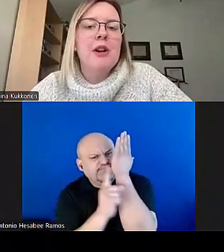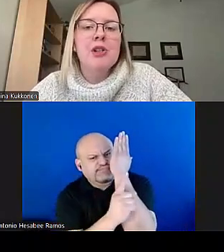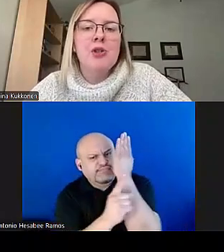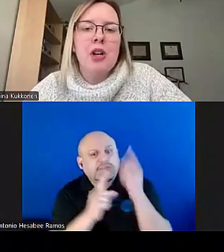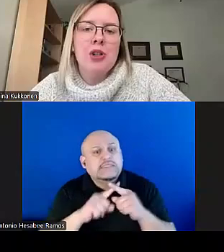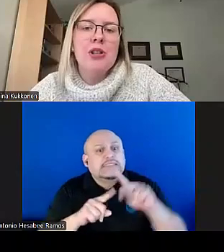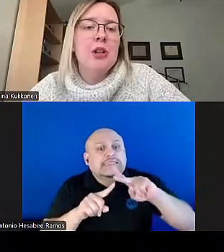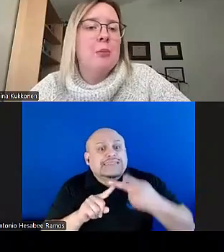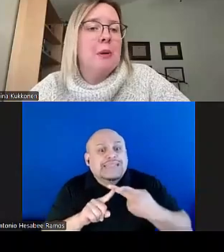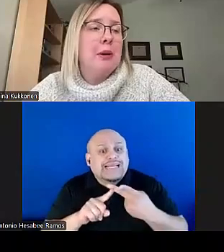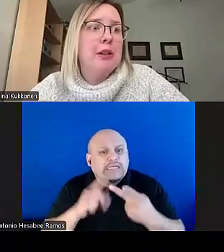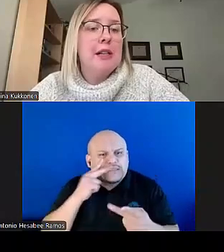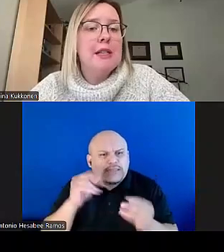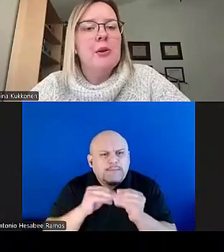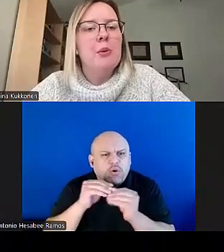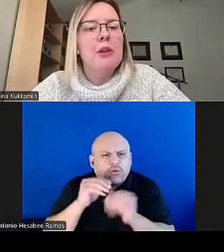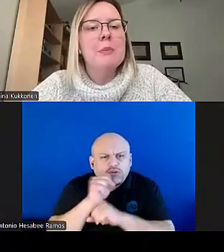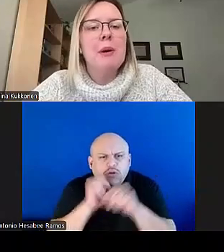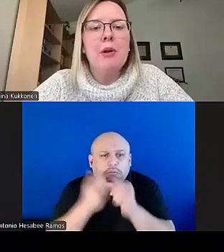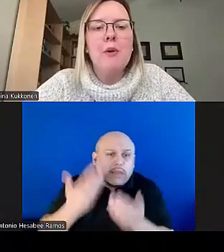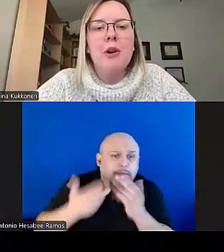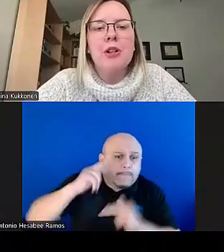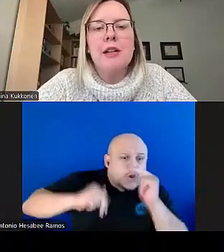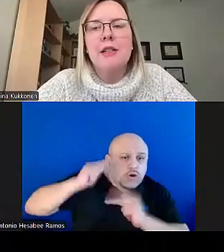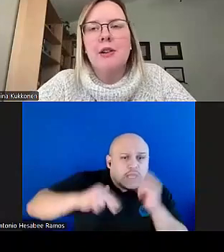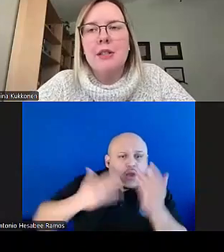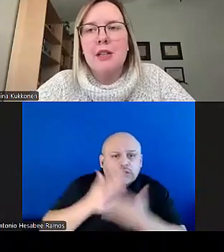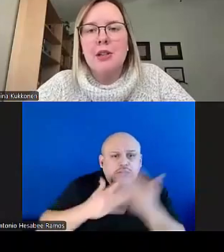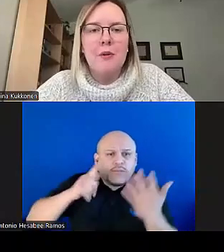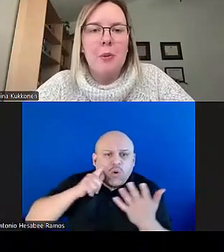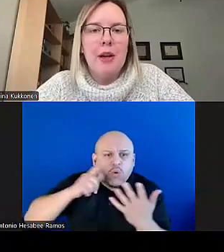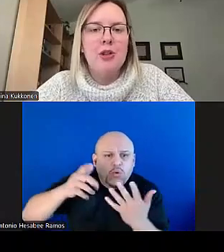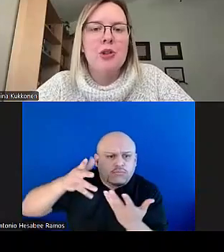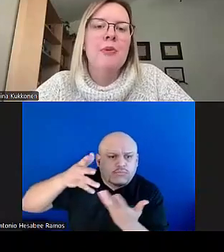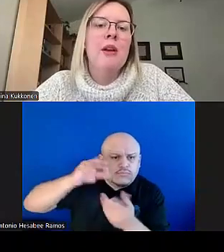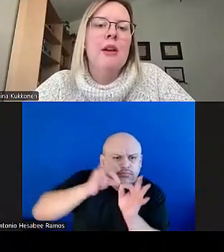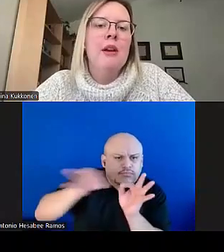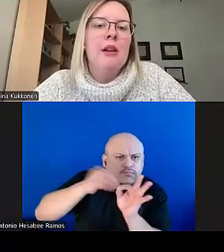various structures that could be buildings with a spiral vortex. Near the center of the page.